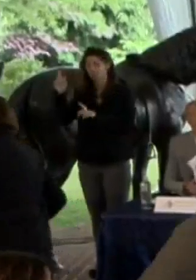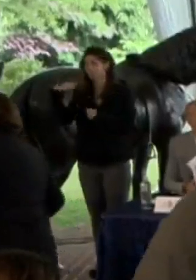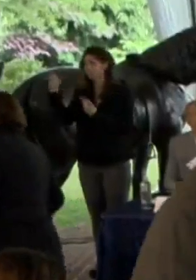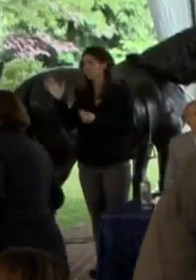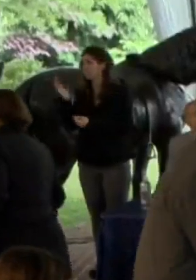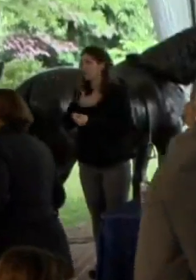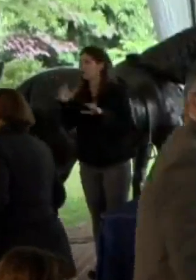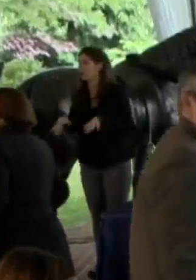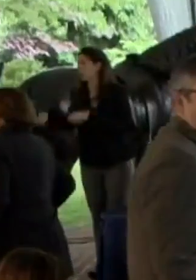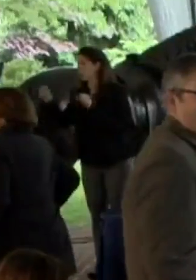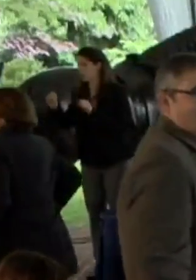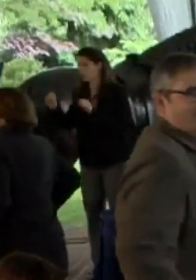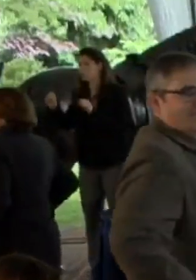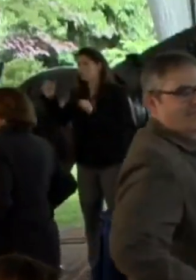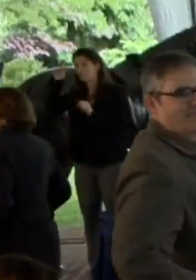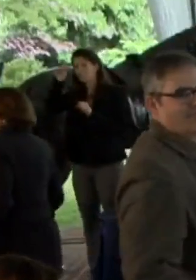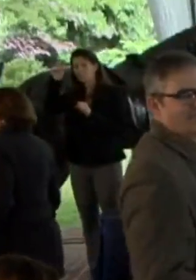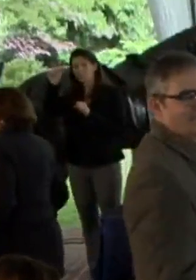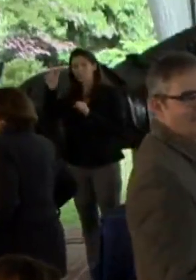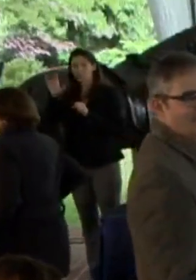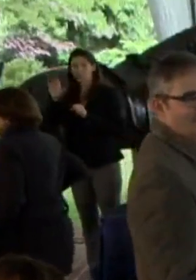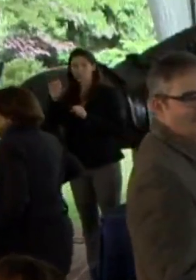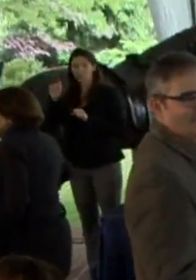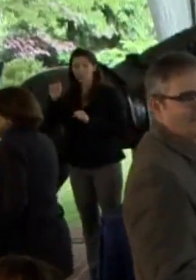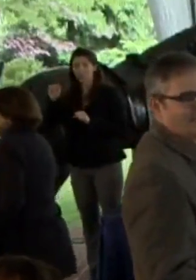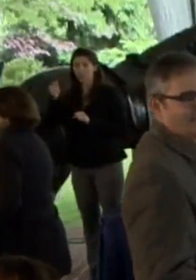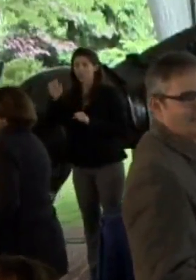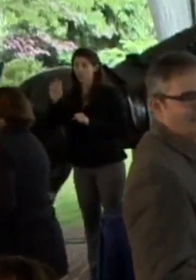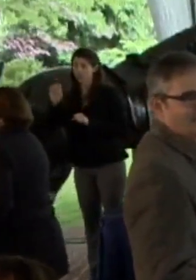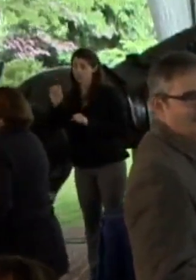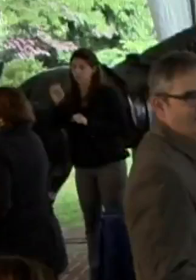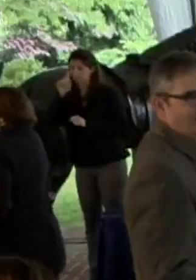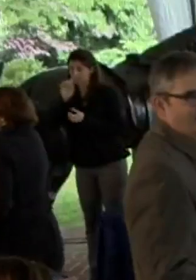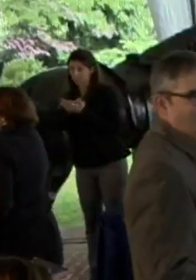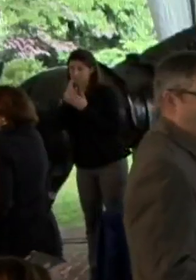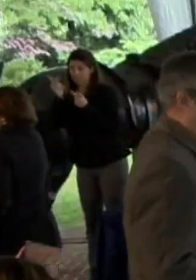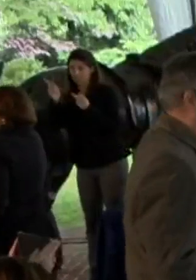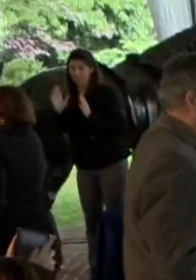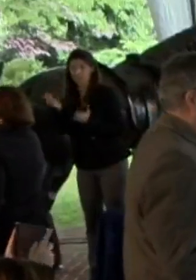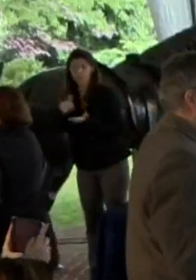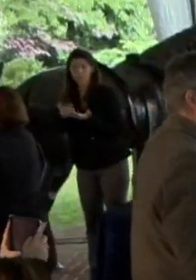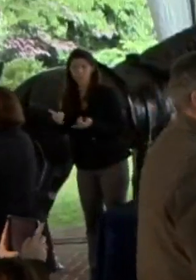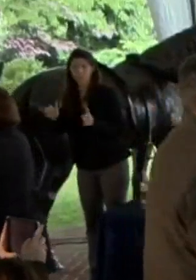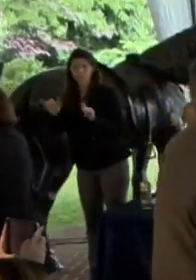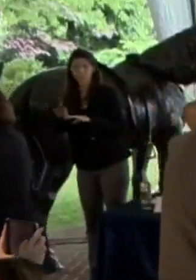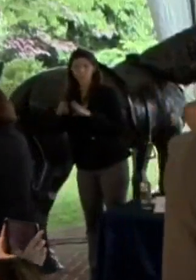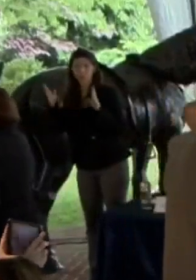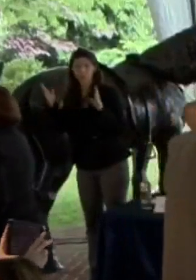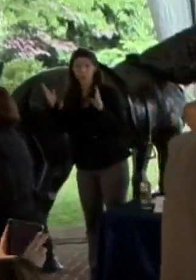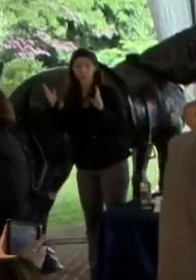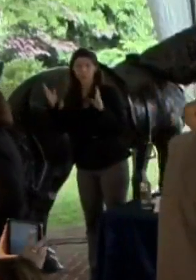PARK SERVICE AND NORA? IS THAT NORA?